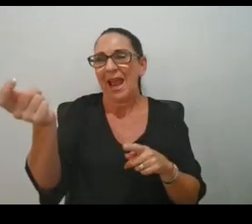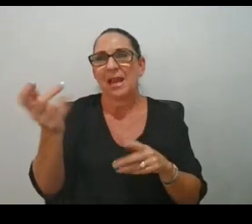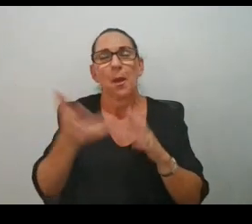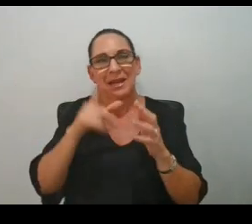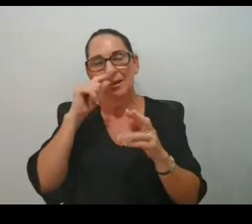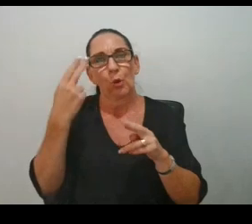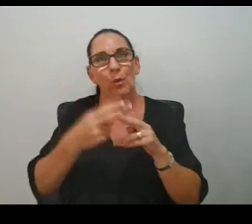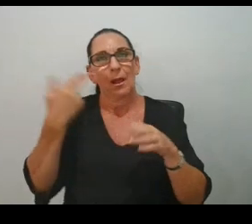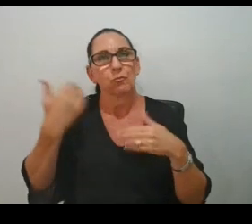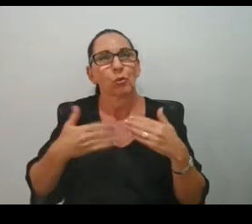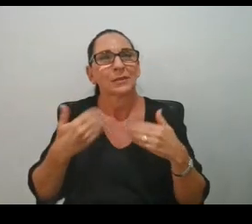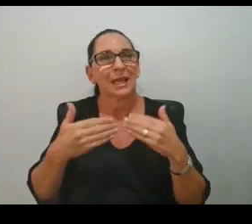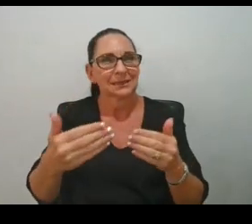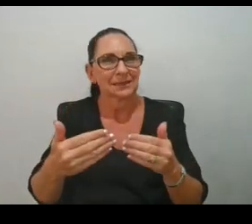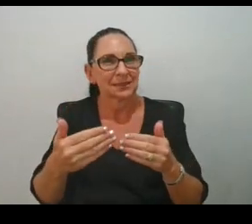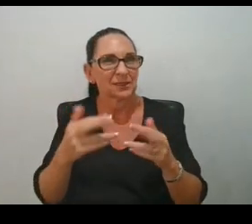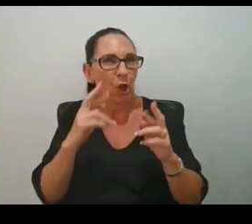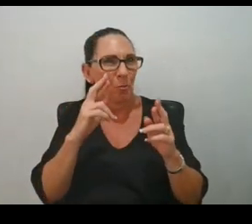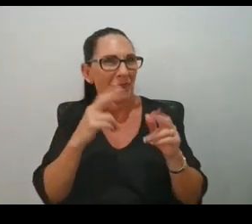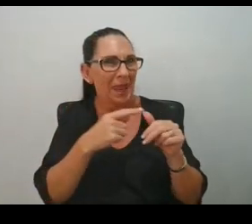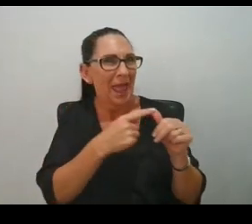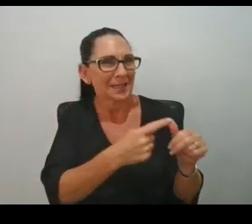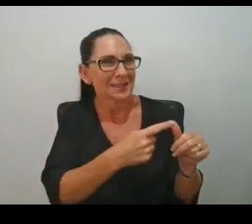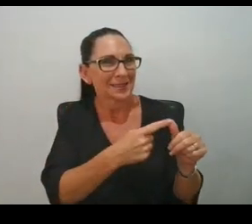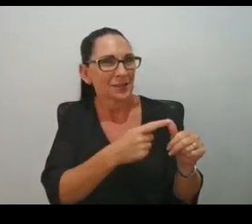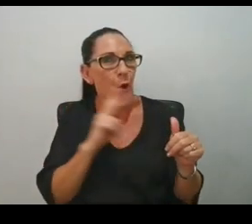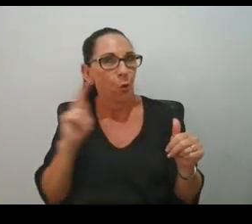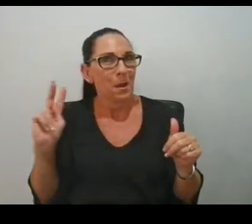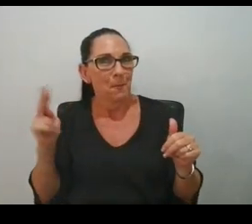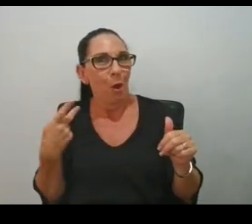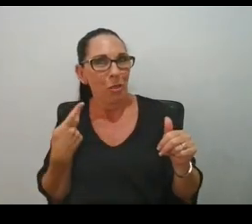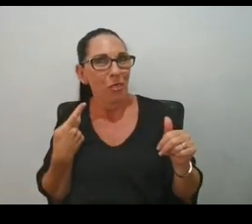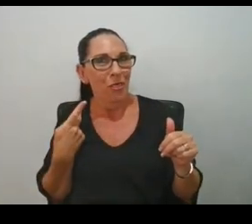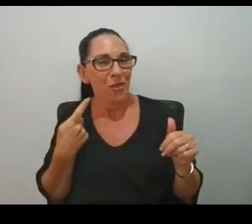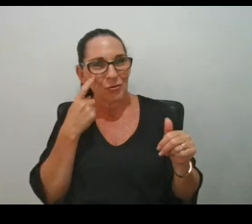hope that answered the question we did both we did both answers there so excellent that's all